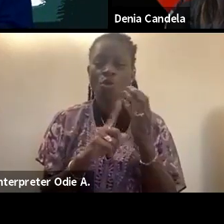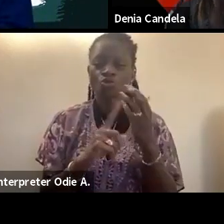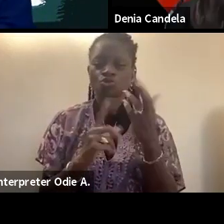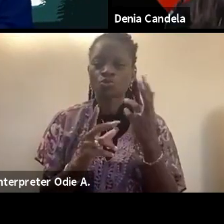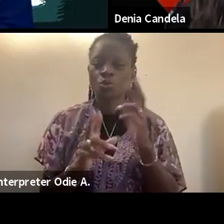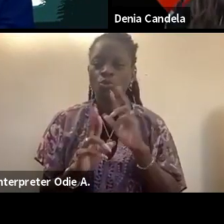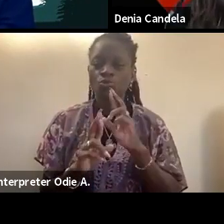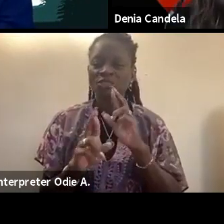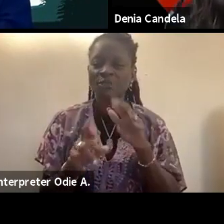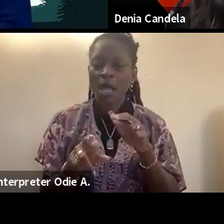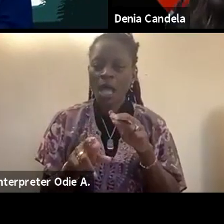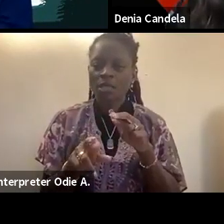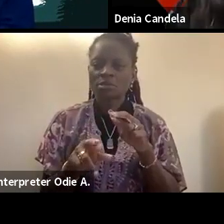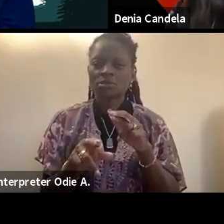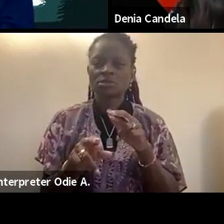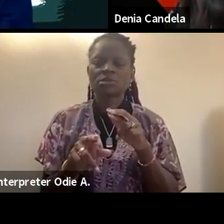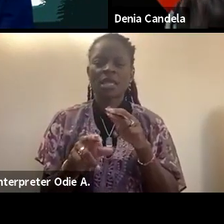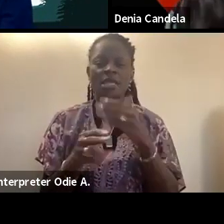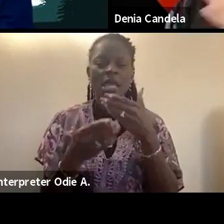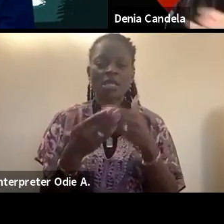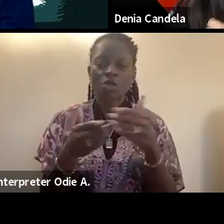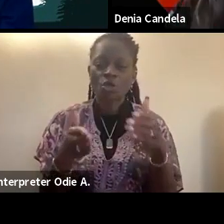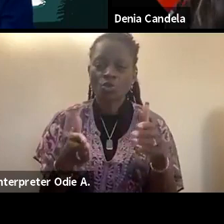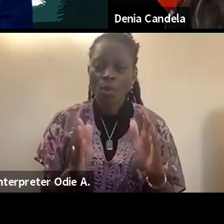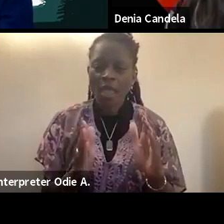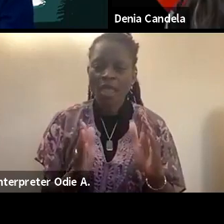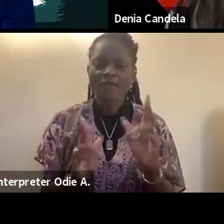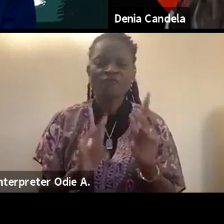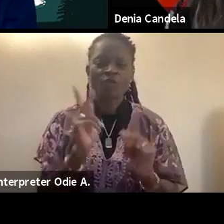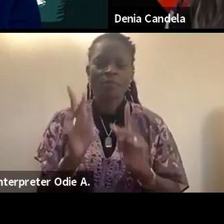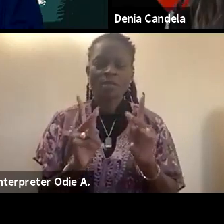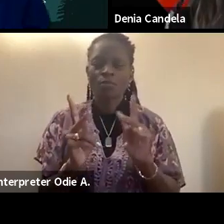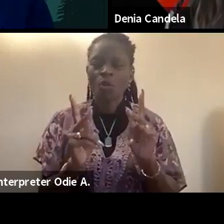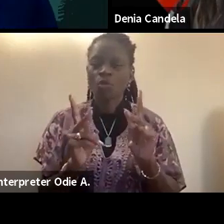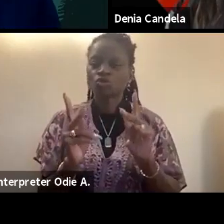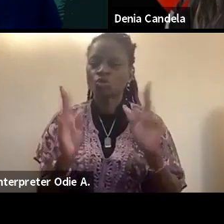a cultural relevant way for people to come together, access and get the education